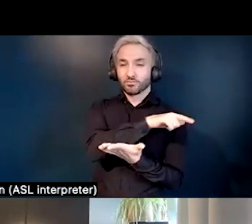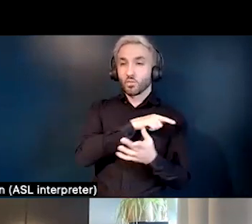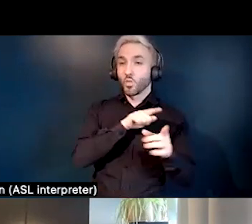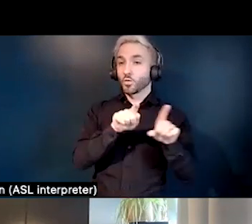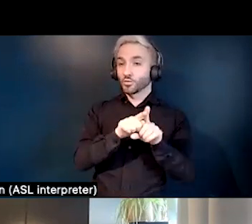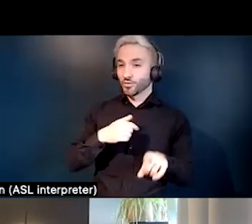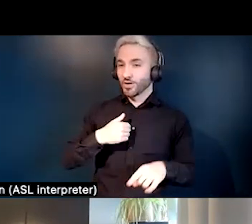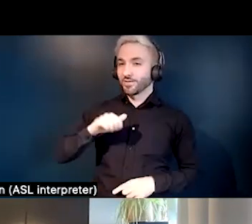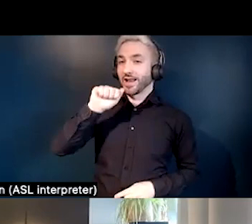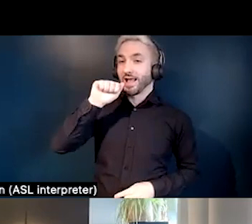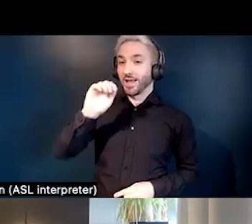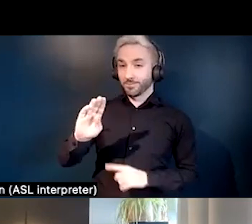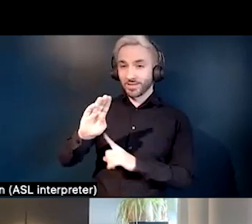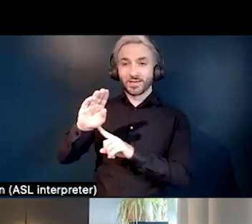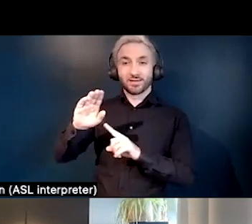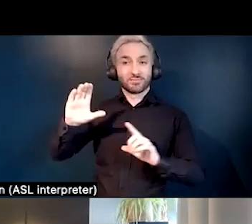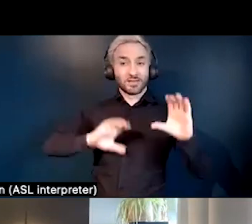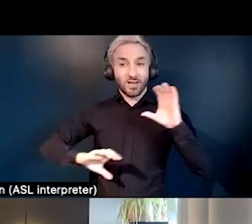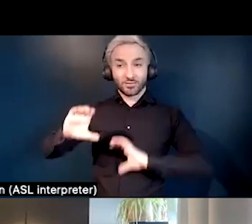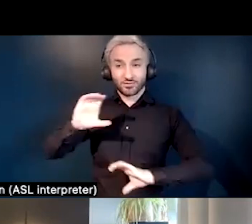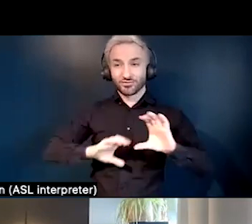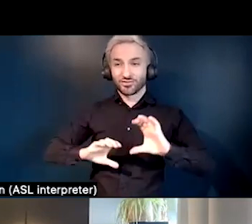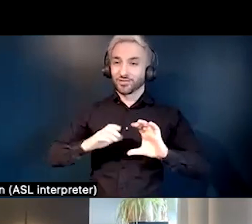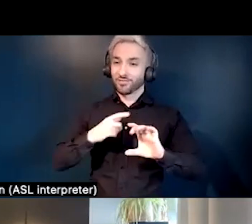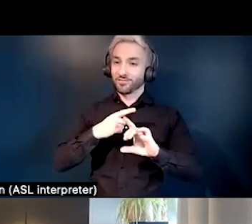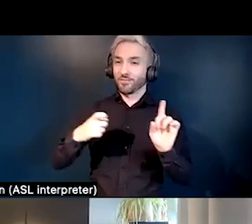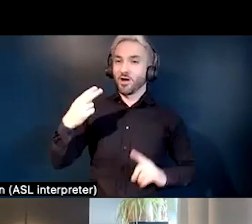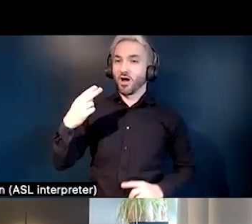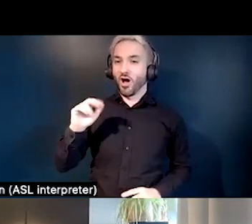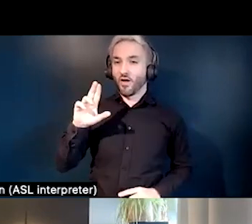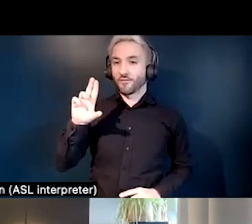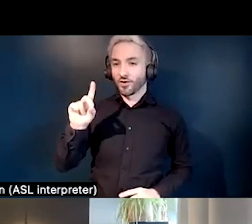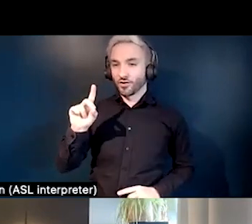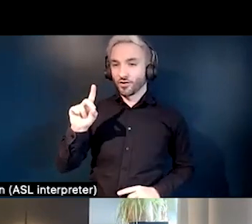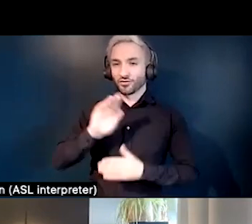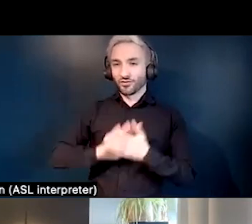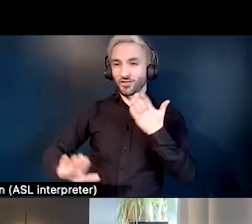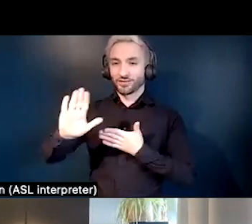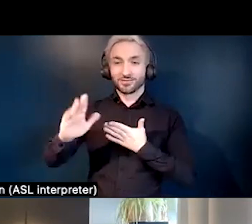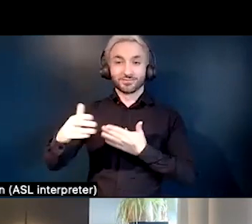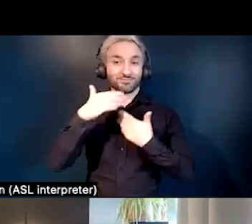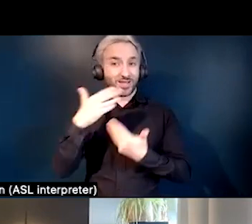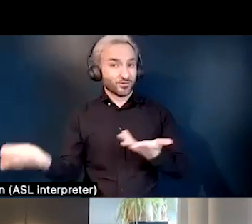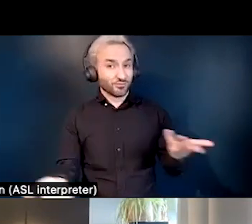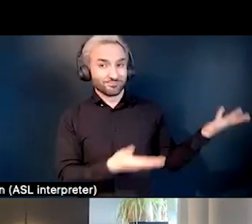Harvard College. So Brian, please take it away. Brian O’Leary: Thank you, Lauren. And let me start